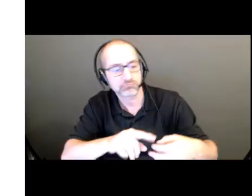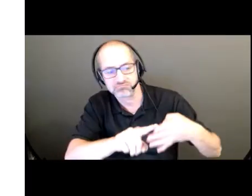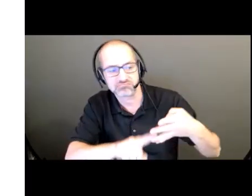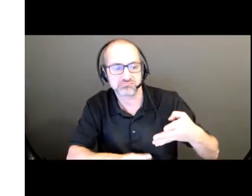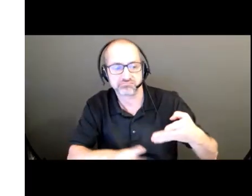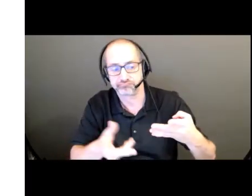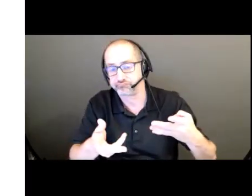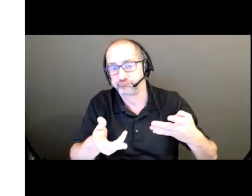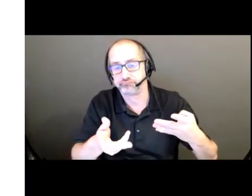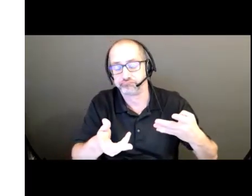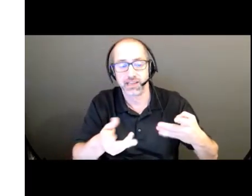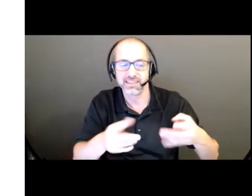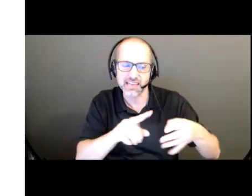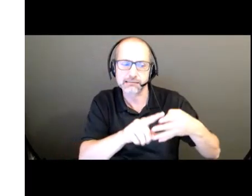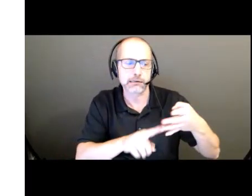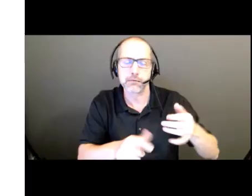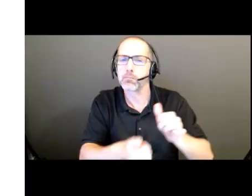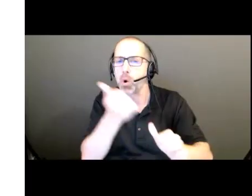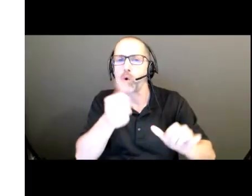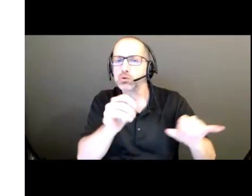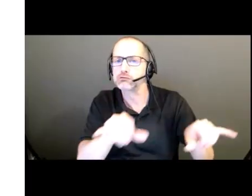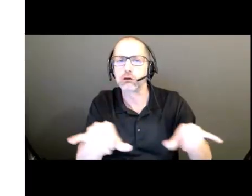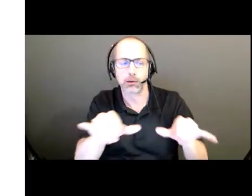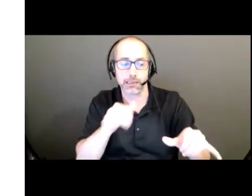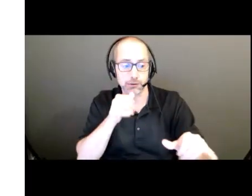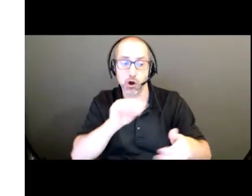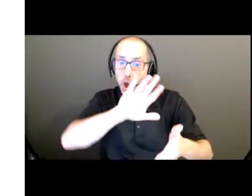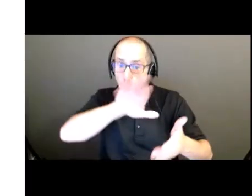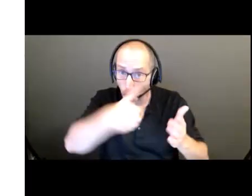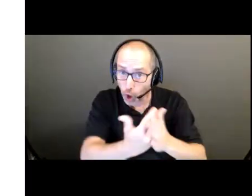This is not an exhaustive list, but it does give you a good idea.